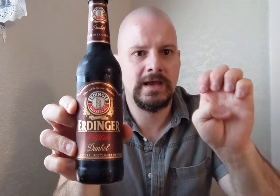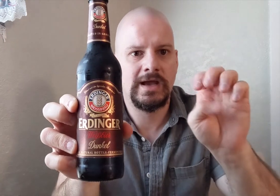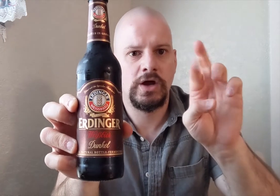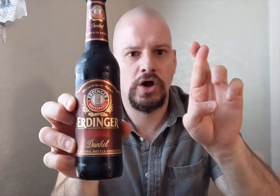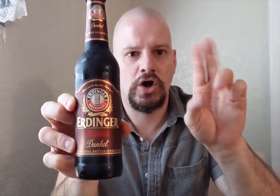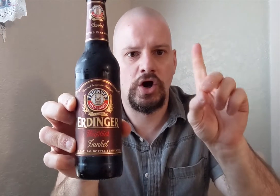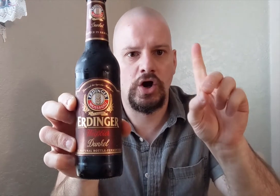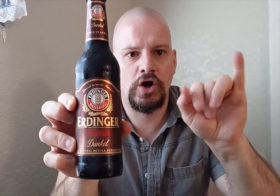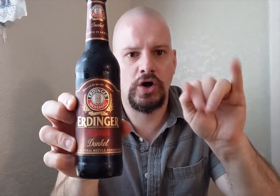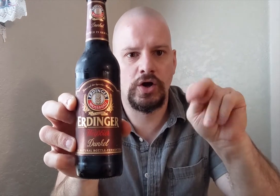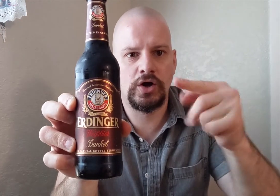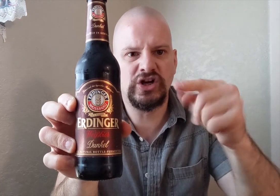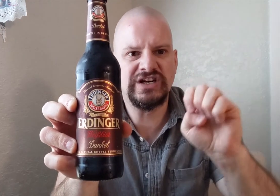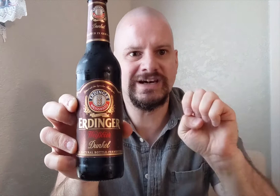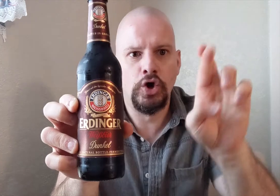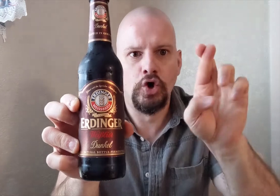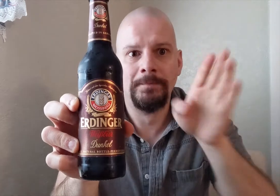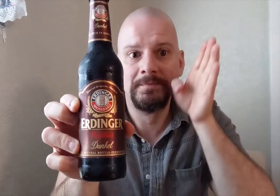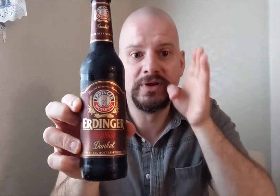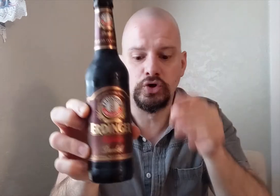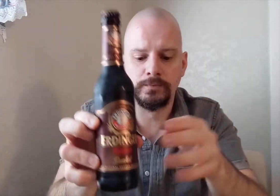Erdinger beer.